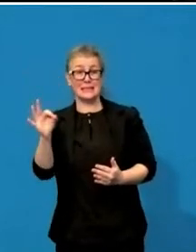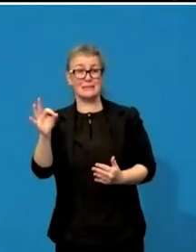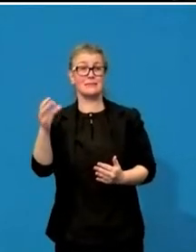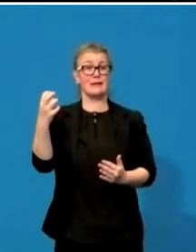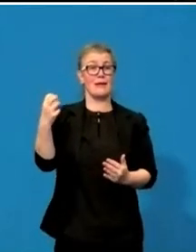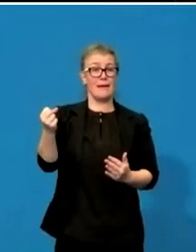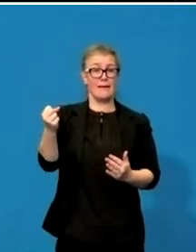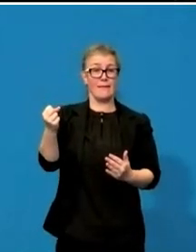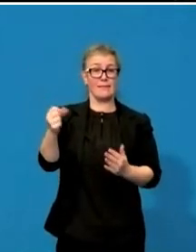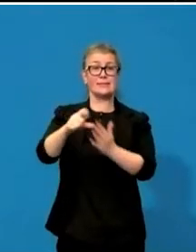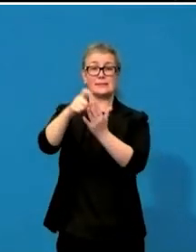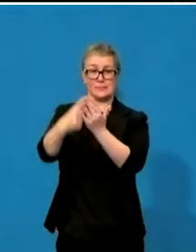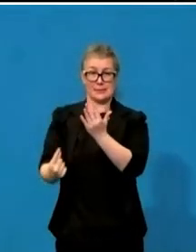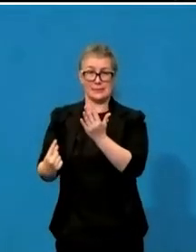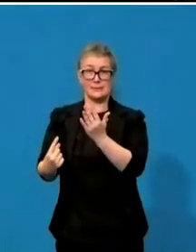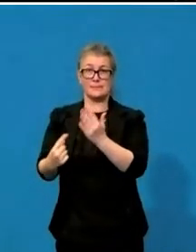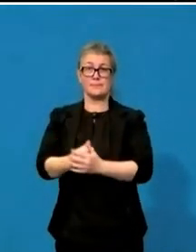usually resided in remote or very remote communities.